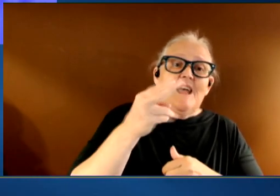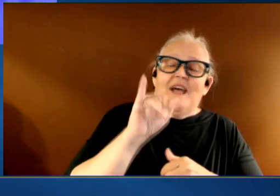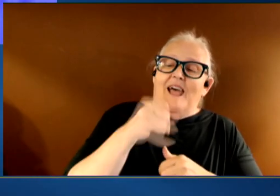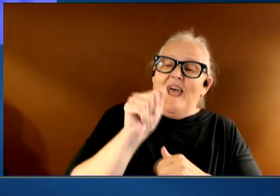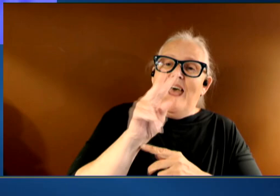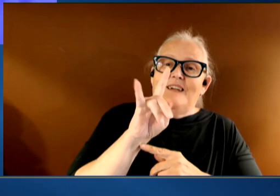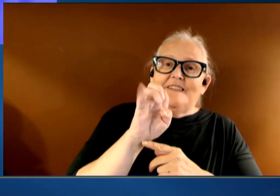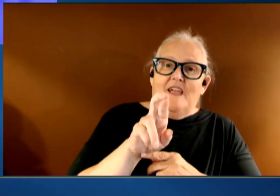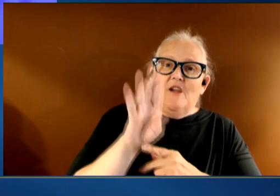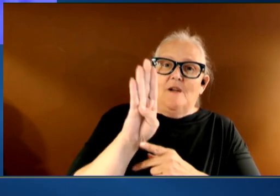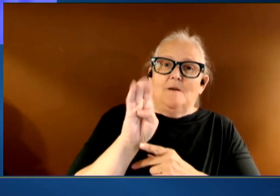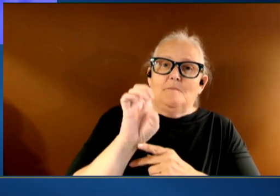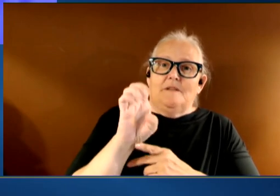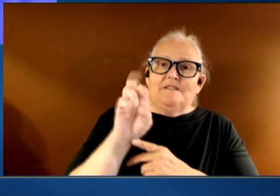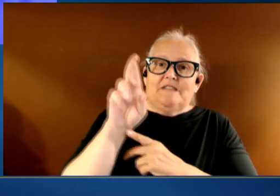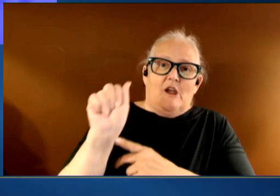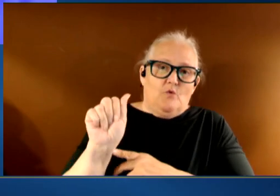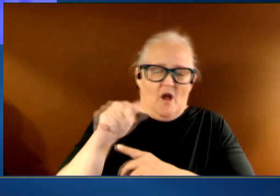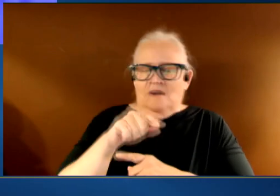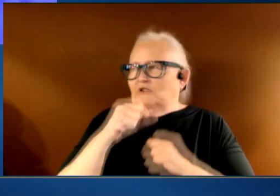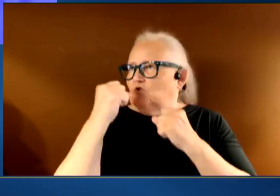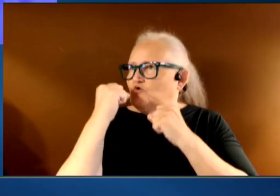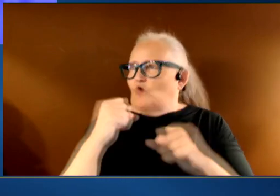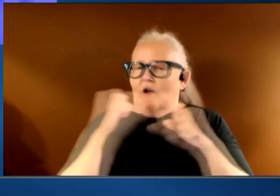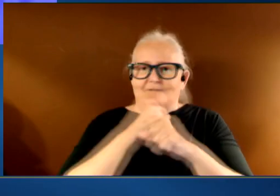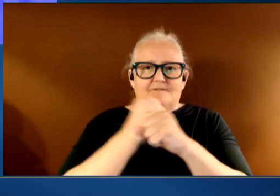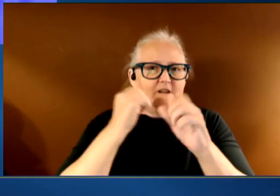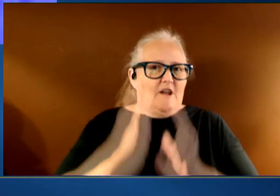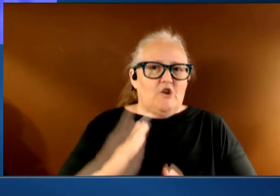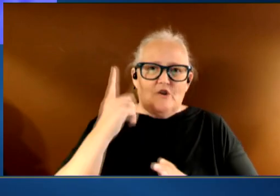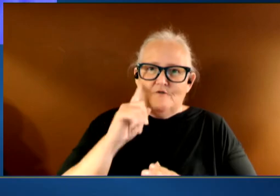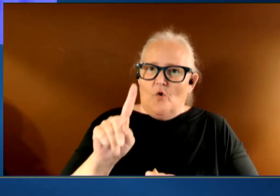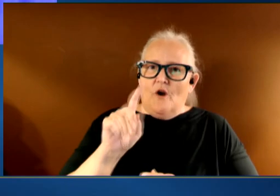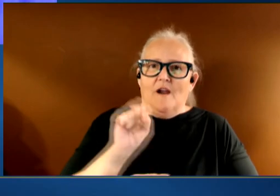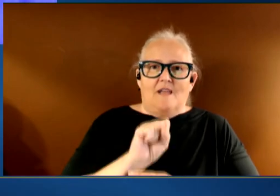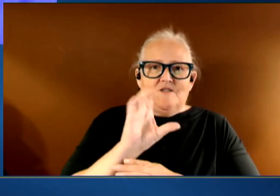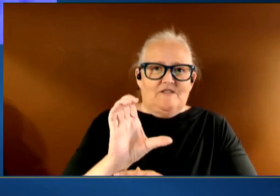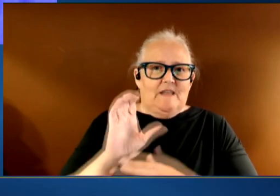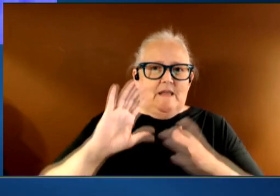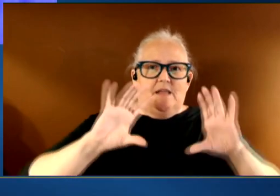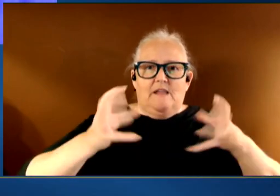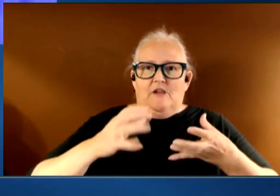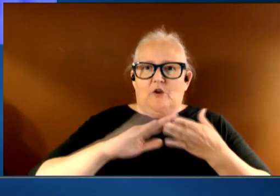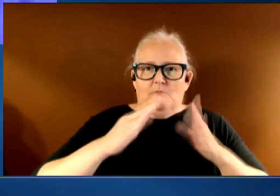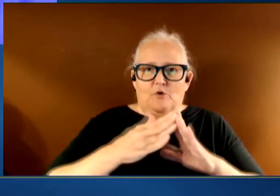sickle cell community. Stay tuned as well for a very special fireside chat with the